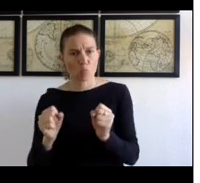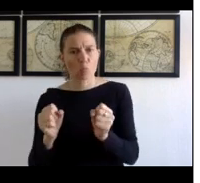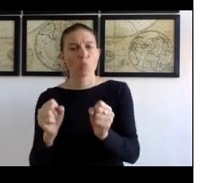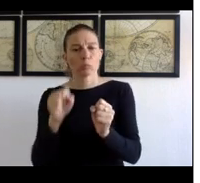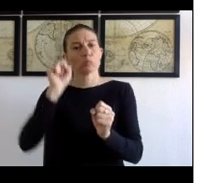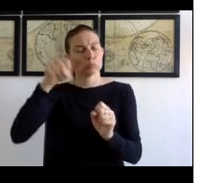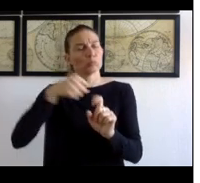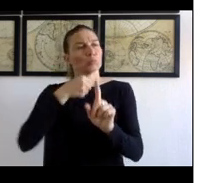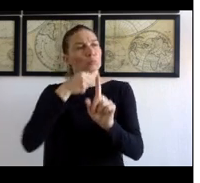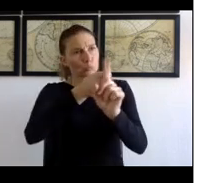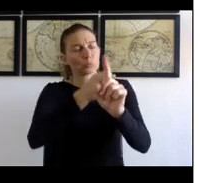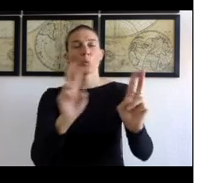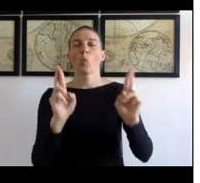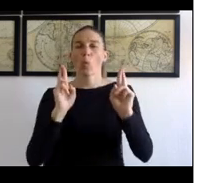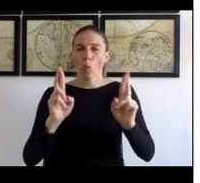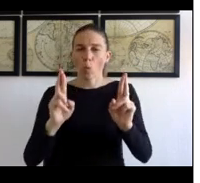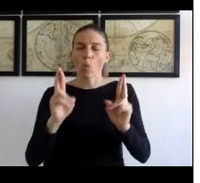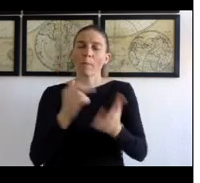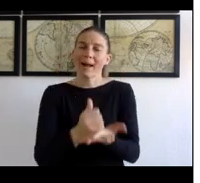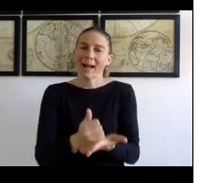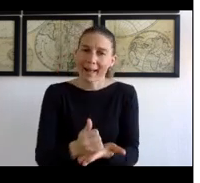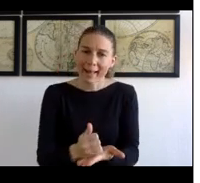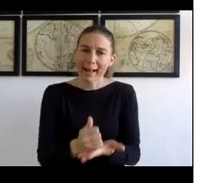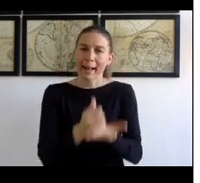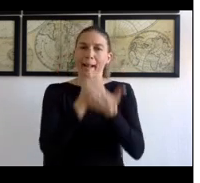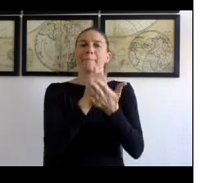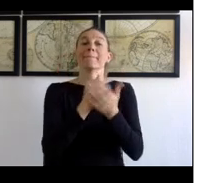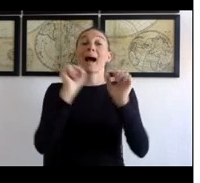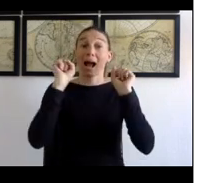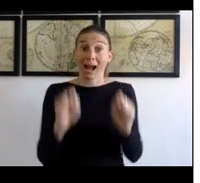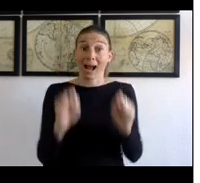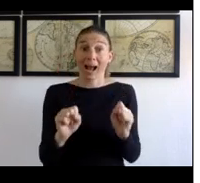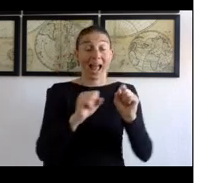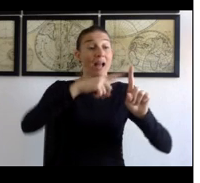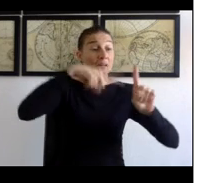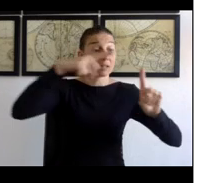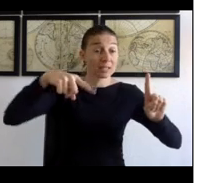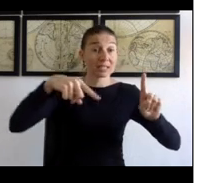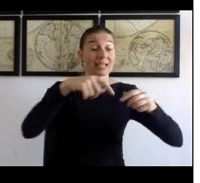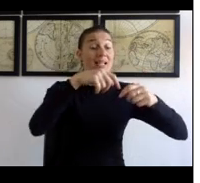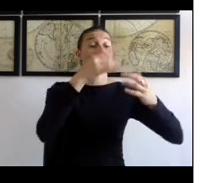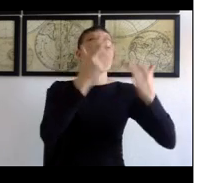that it'll ensure quality data, that can inform interventions.